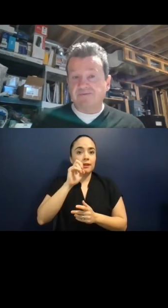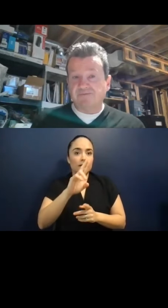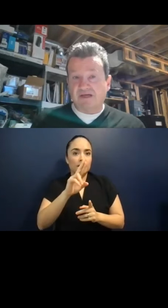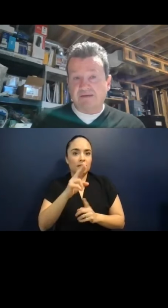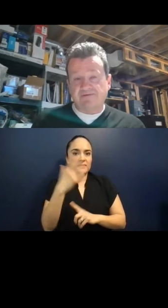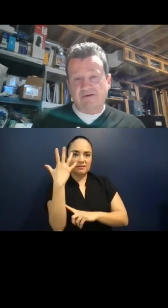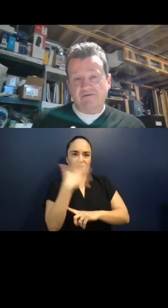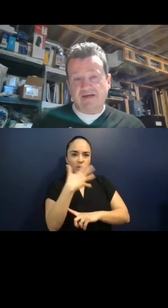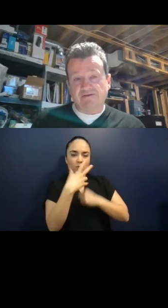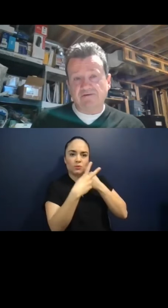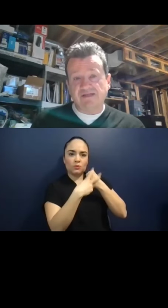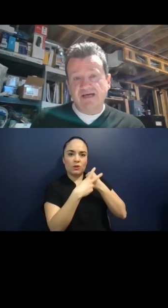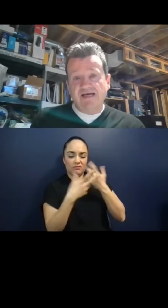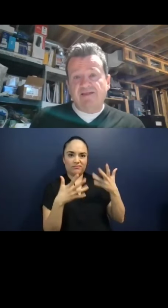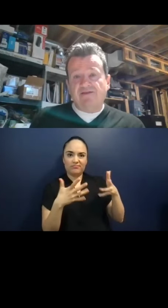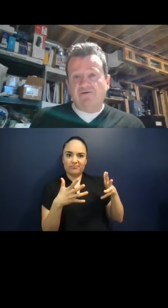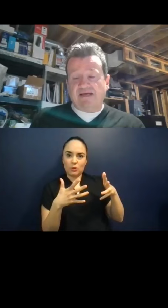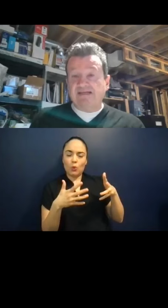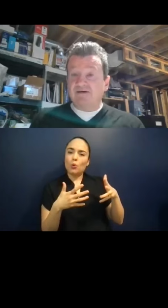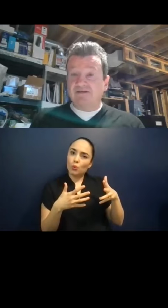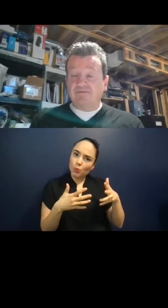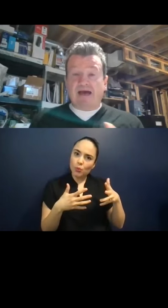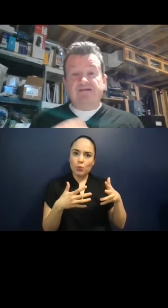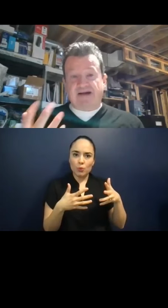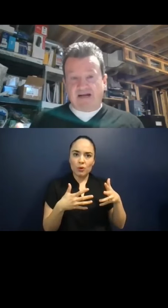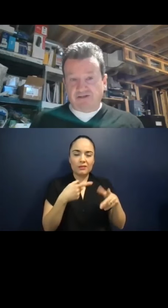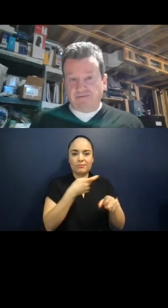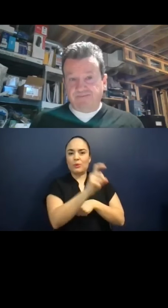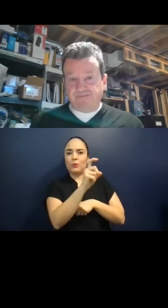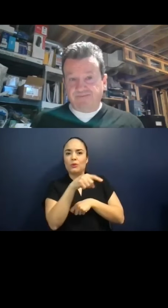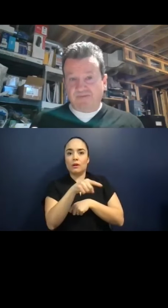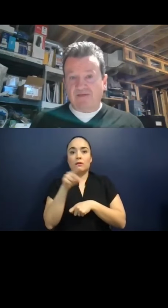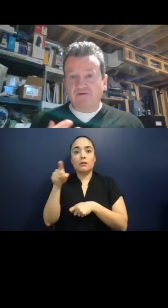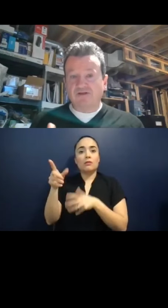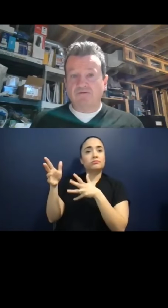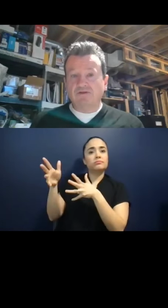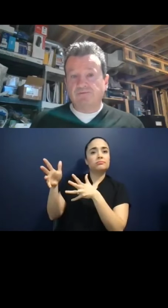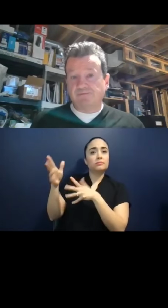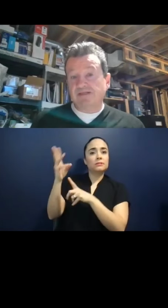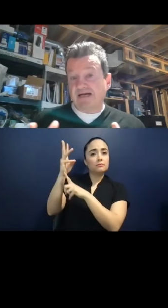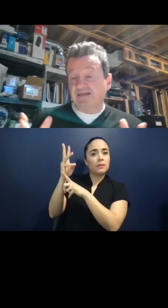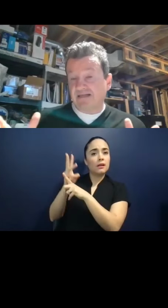viral vector as they are easier to store .